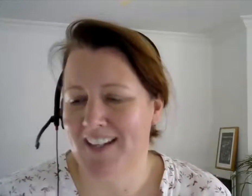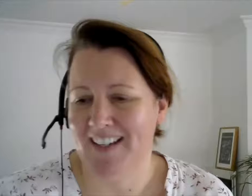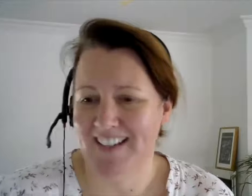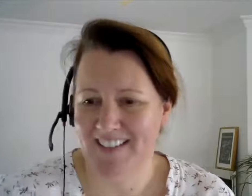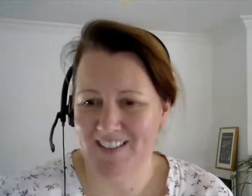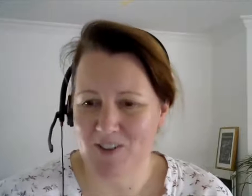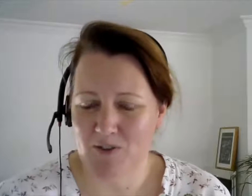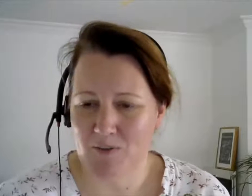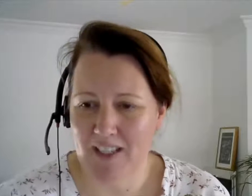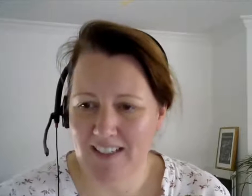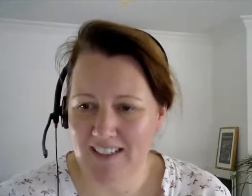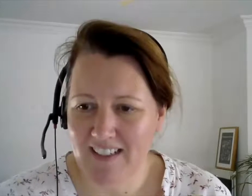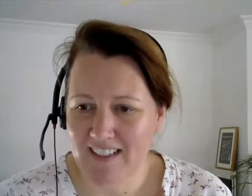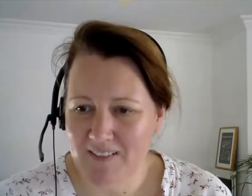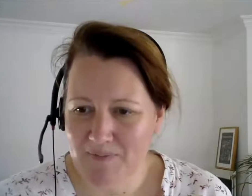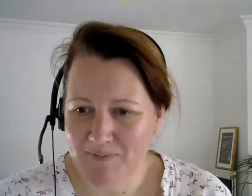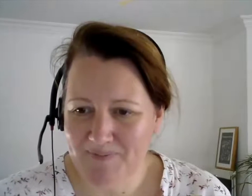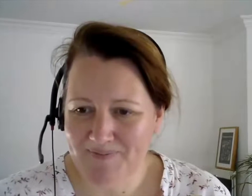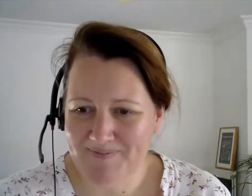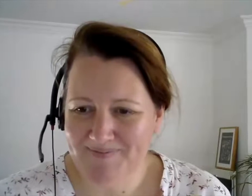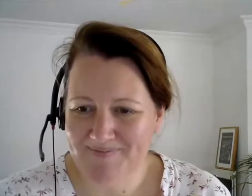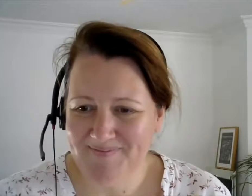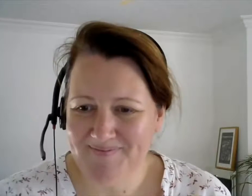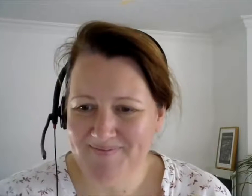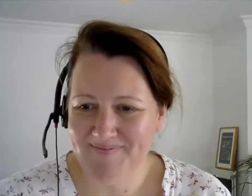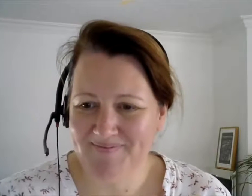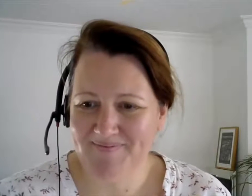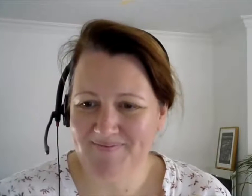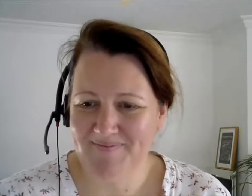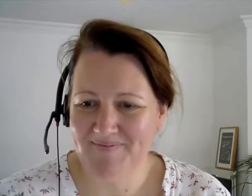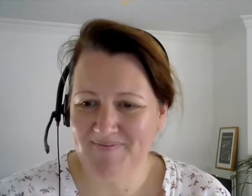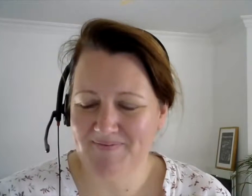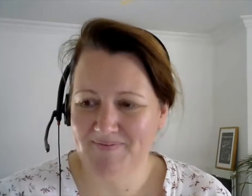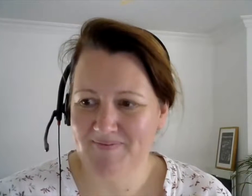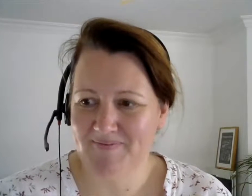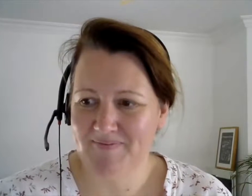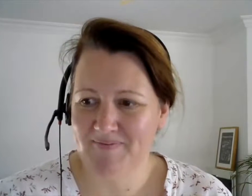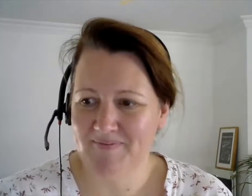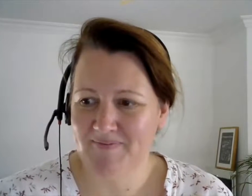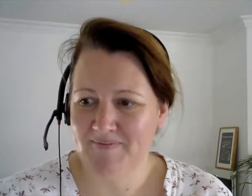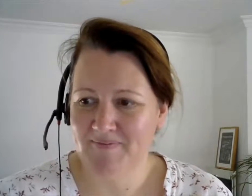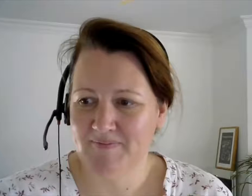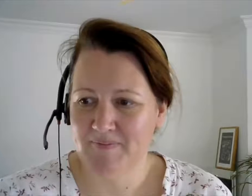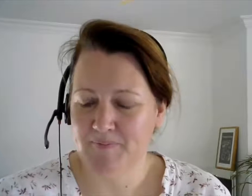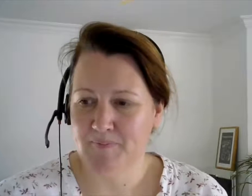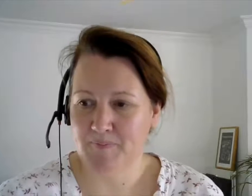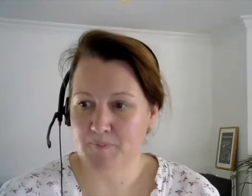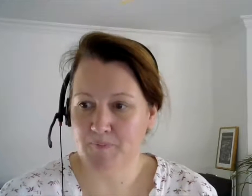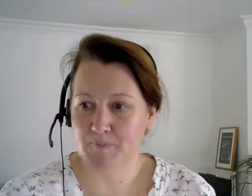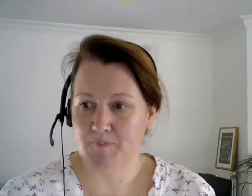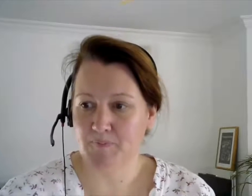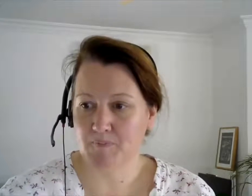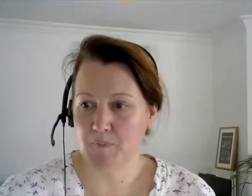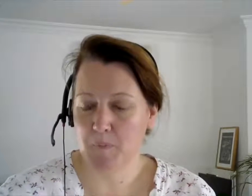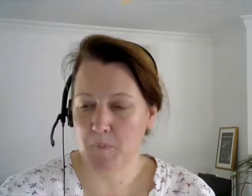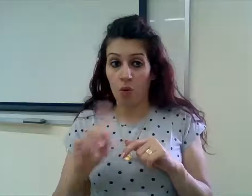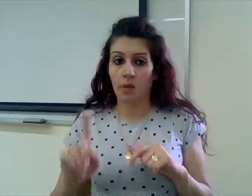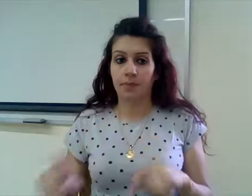beginning so serene hello everyone so basically the comments like we received